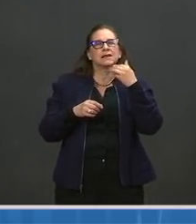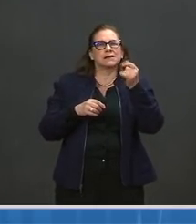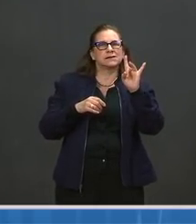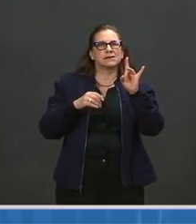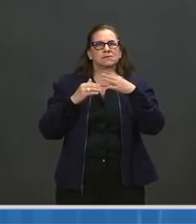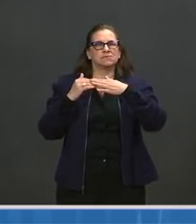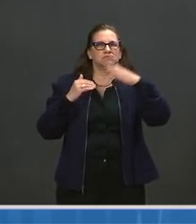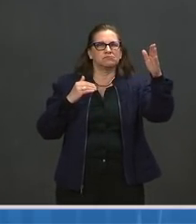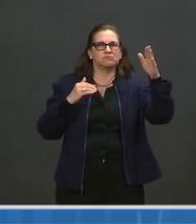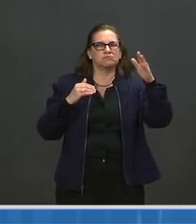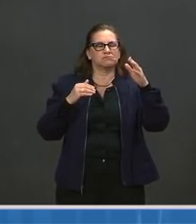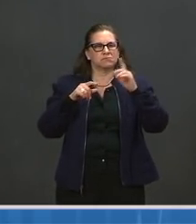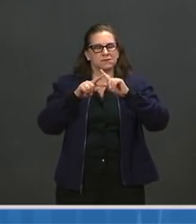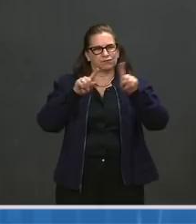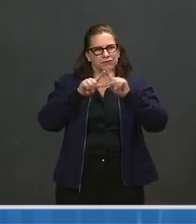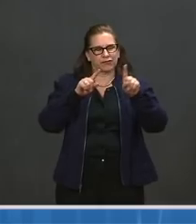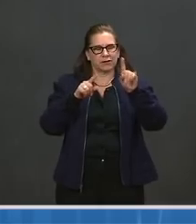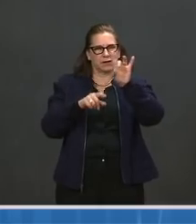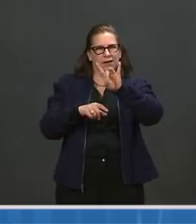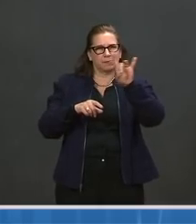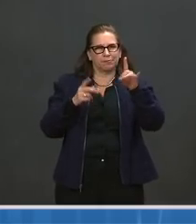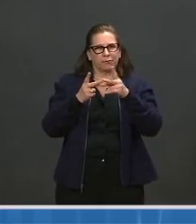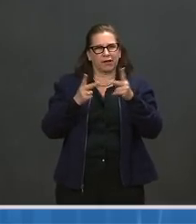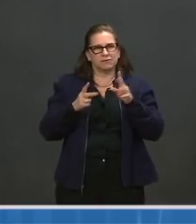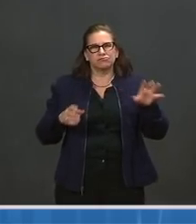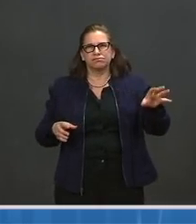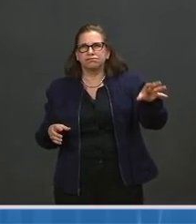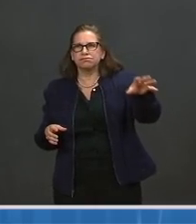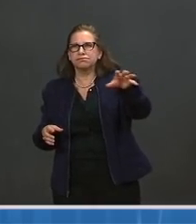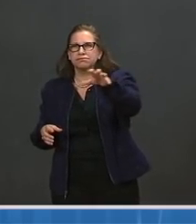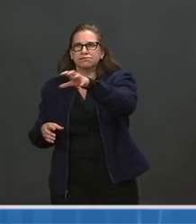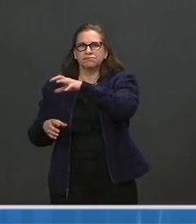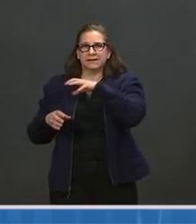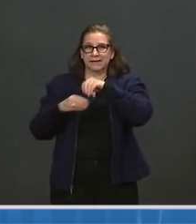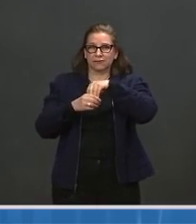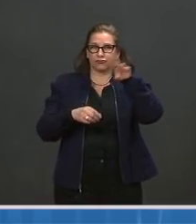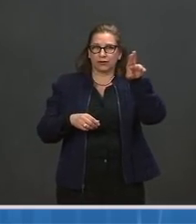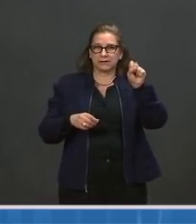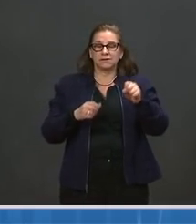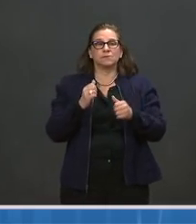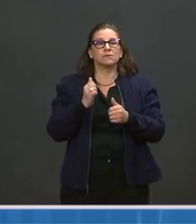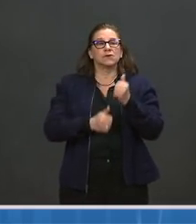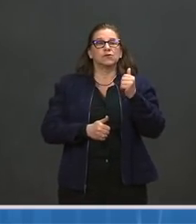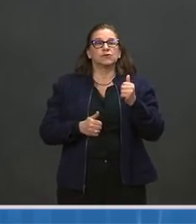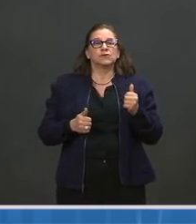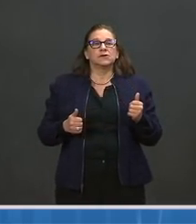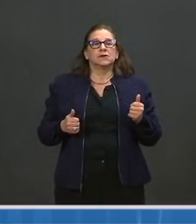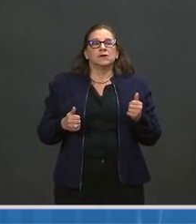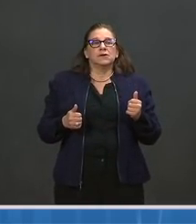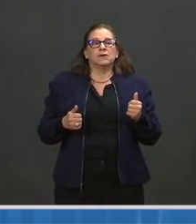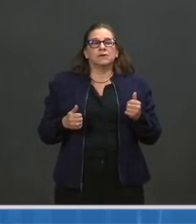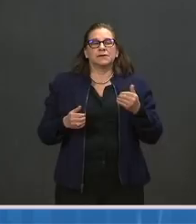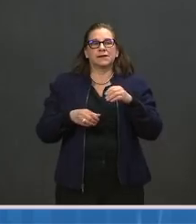but also a small amount in Chile and Peru -- with a 2-to-1 randomization of vaccine to placebo.